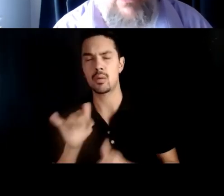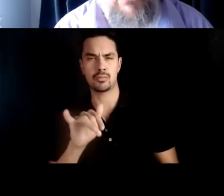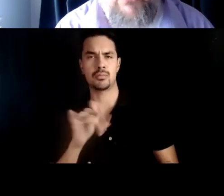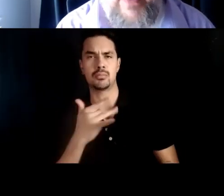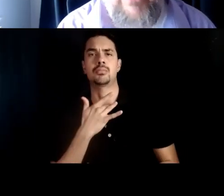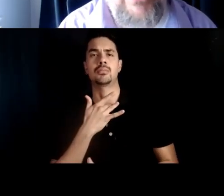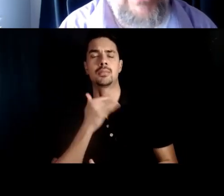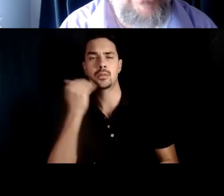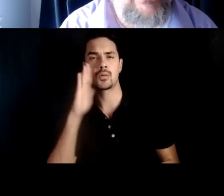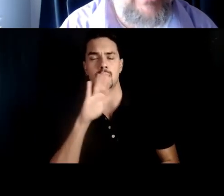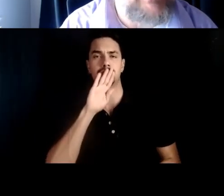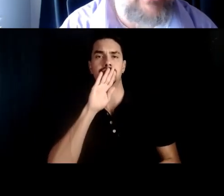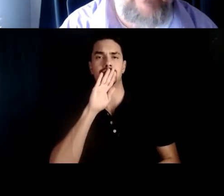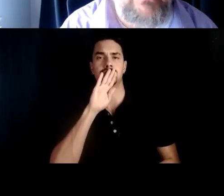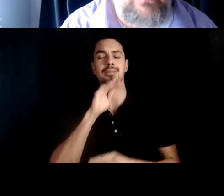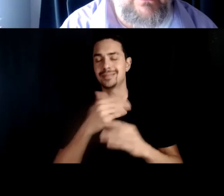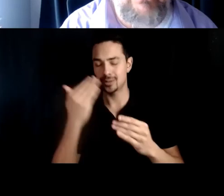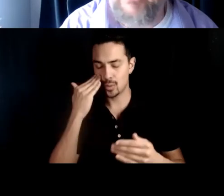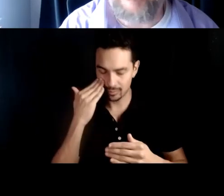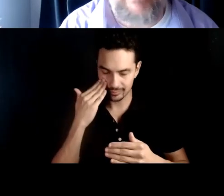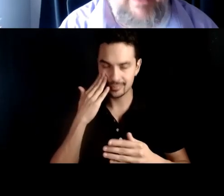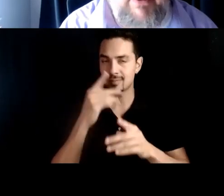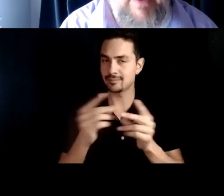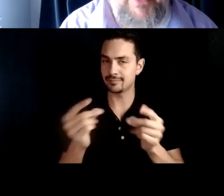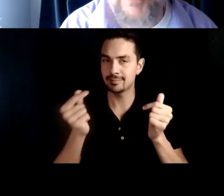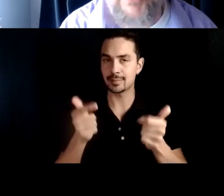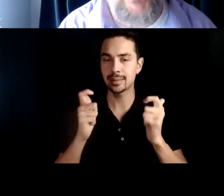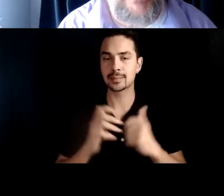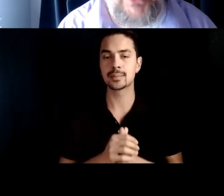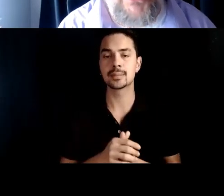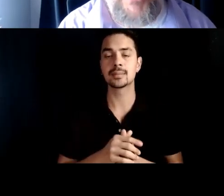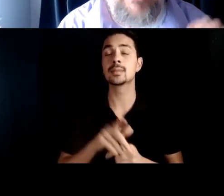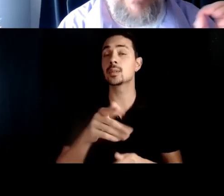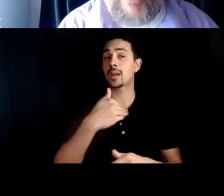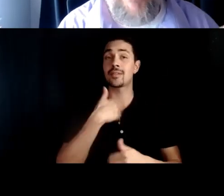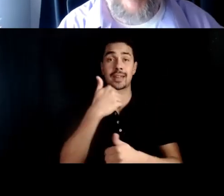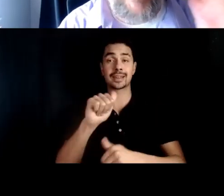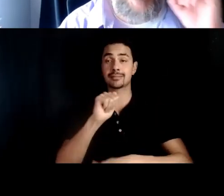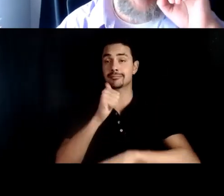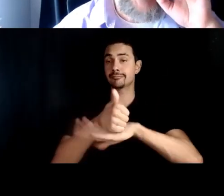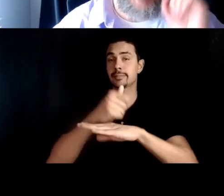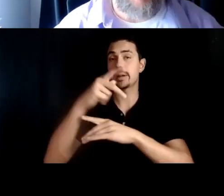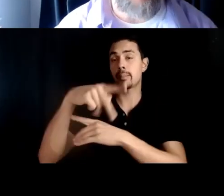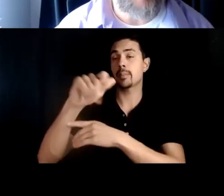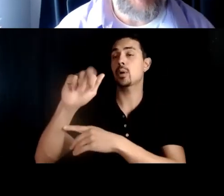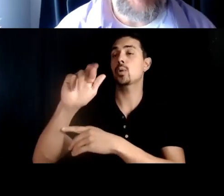what parameters do they set for this work? Do they set any parameters? I'm sure they do, everybody does.